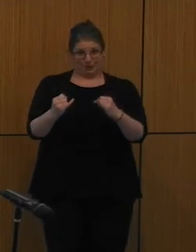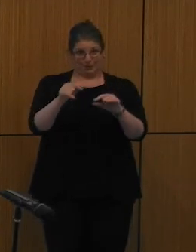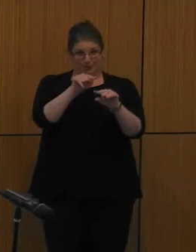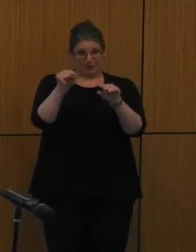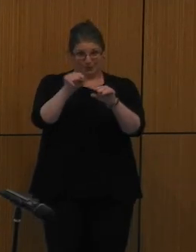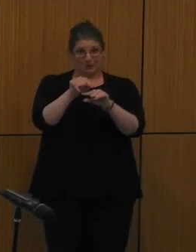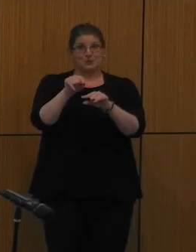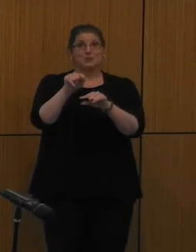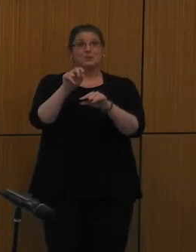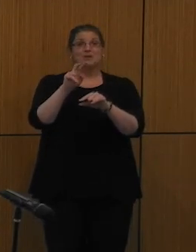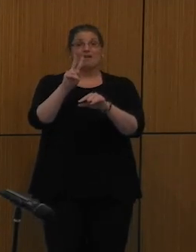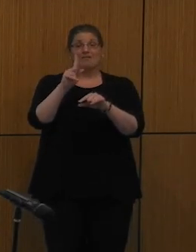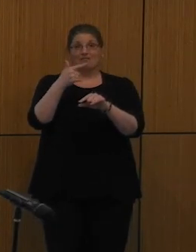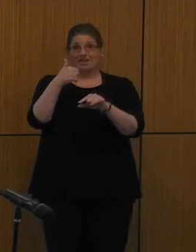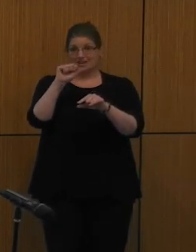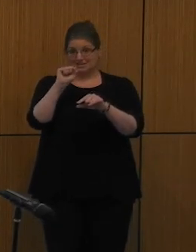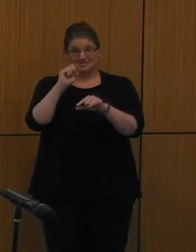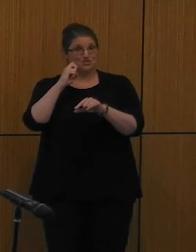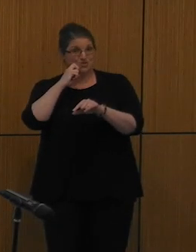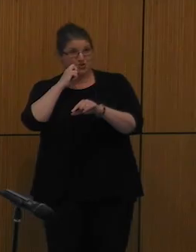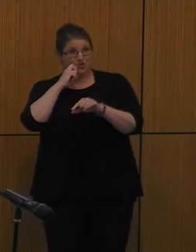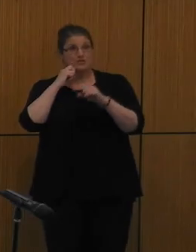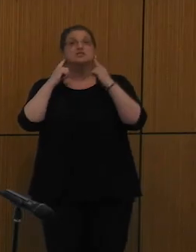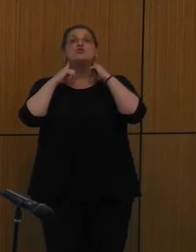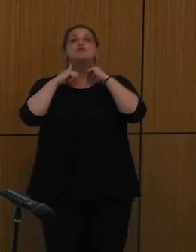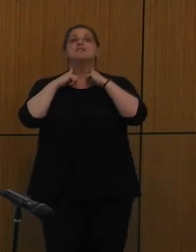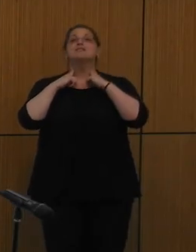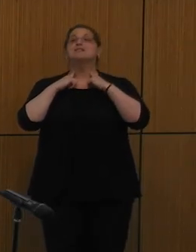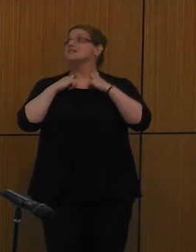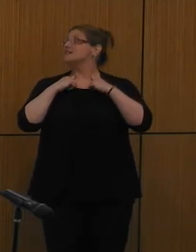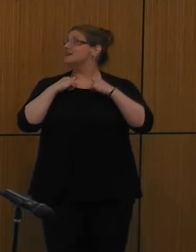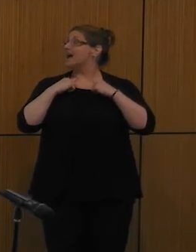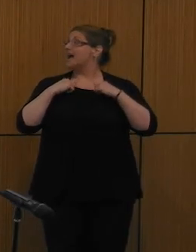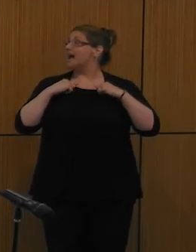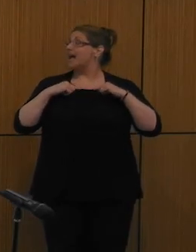It travels down the neck into the chest and all the way down into the abdomen.